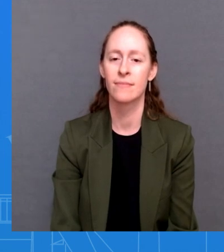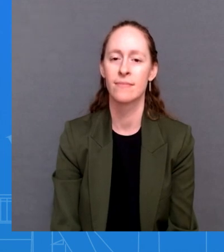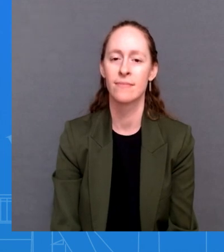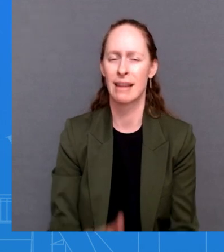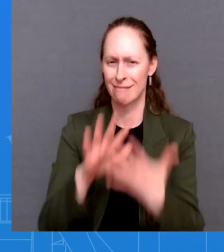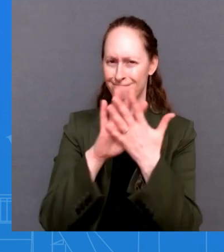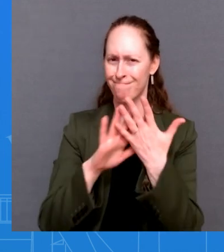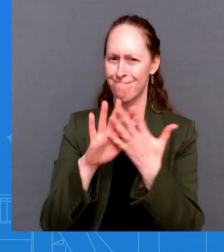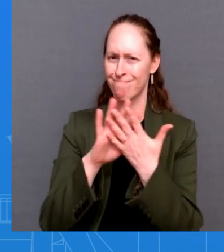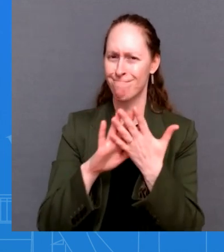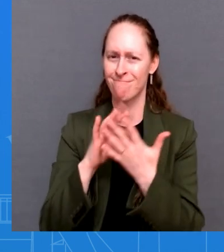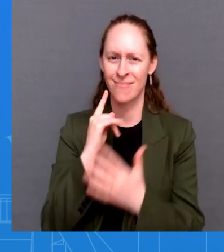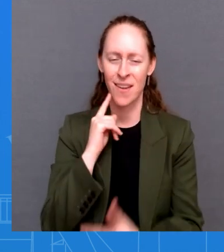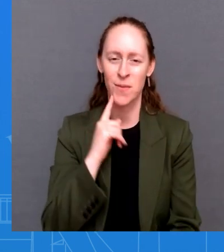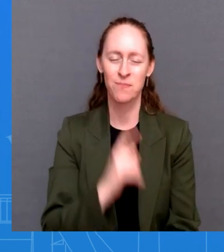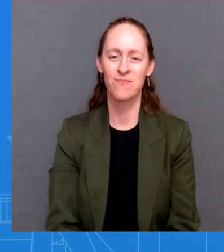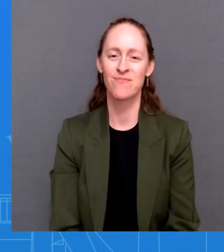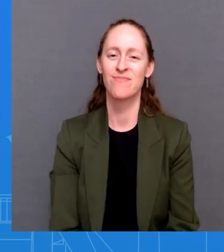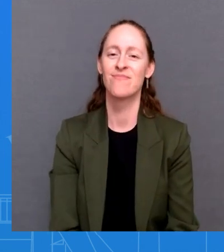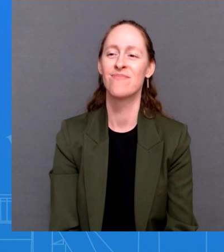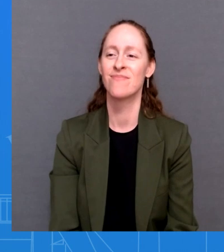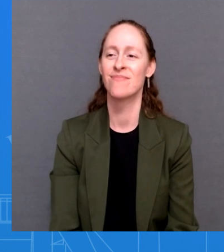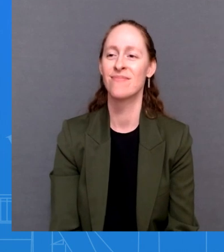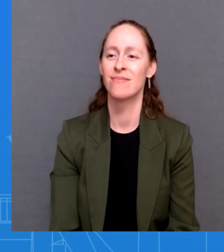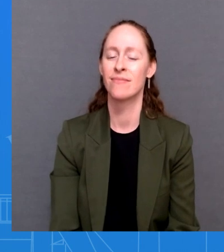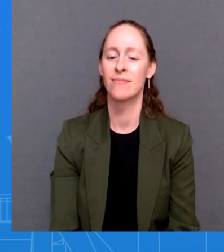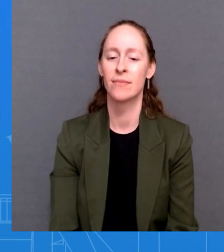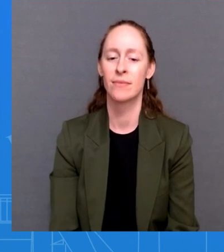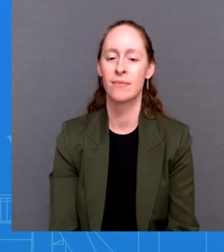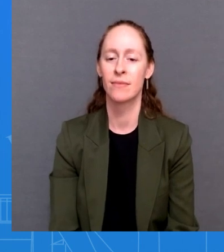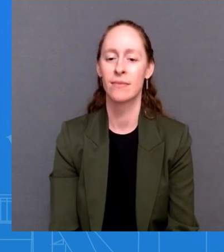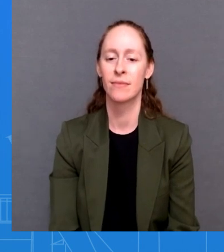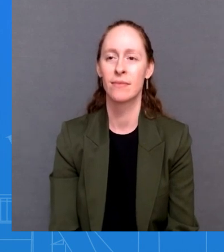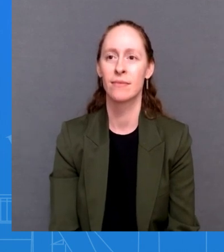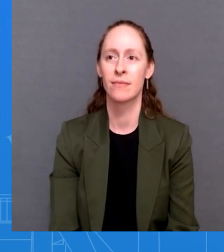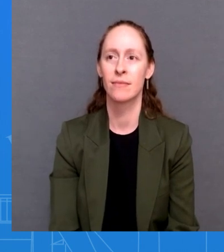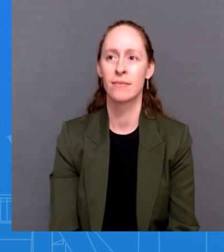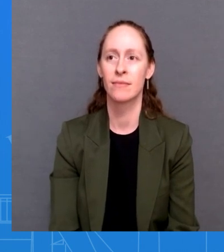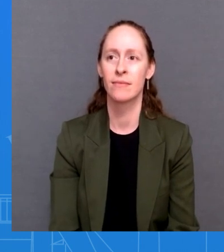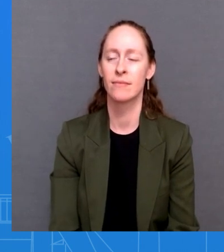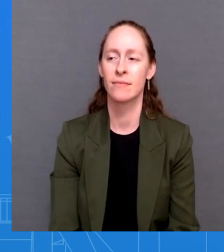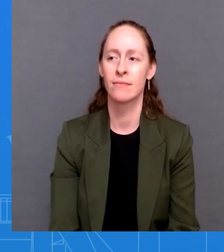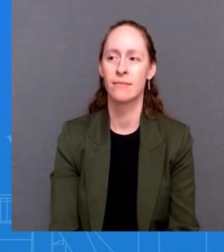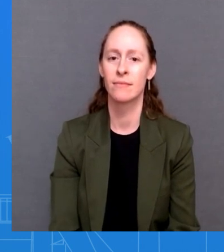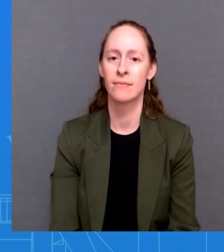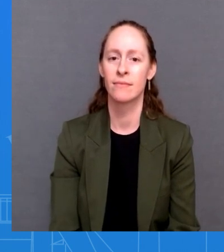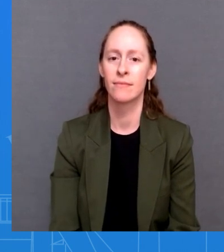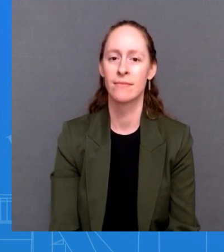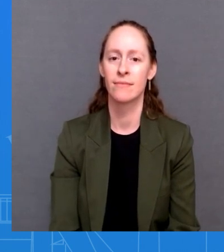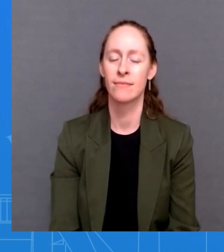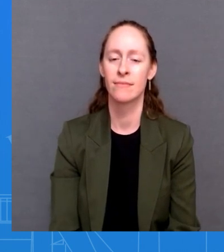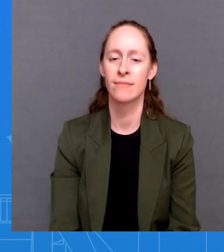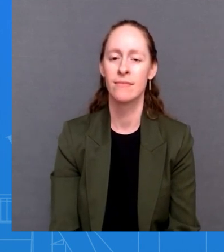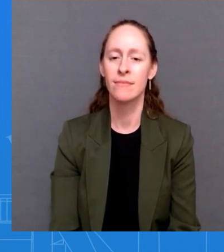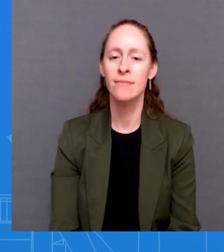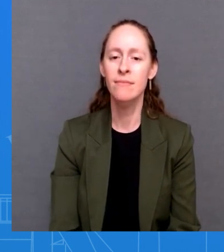that on the intradermal vaccine, they were getting four and a half to five doses prevail. I've actually heard from several sources